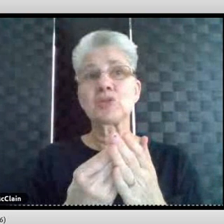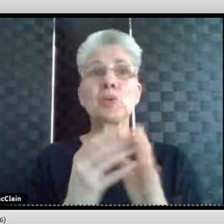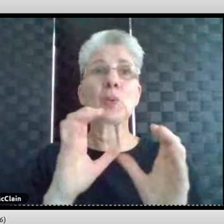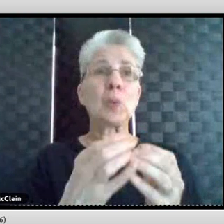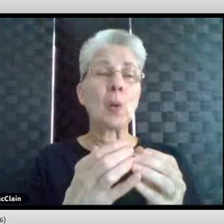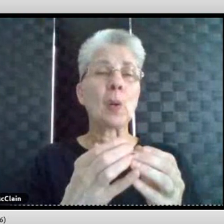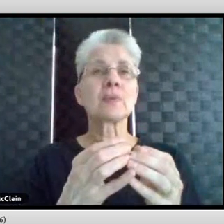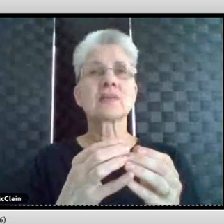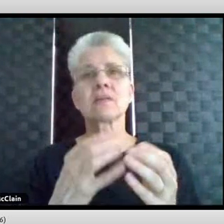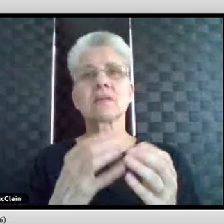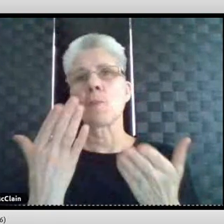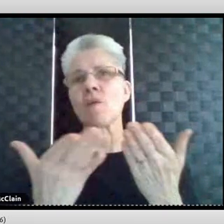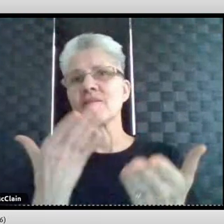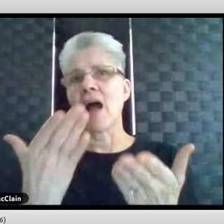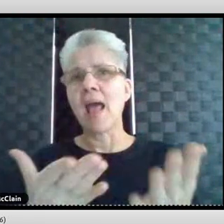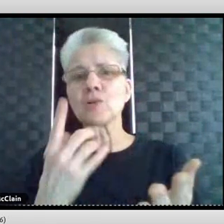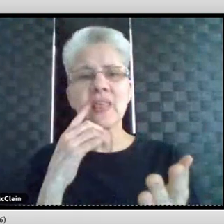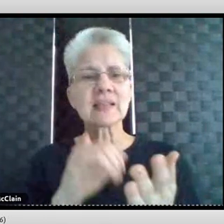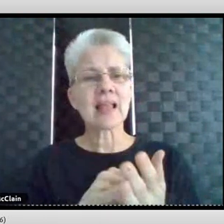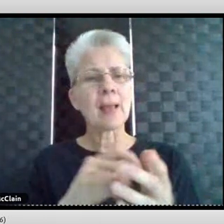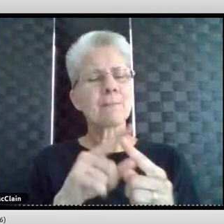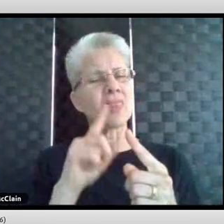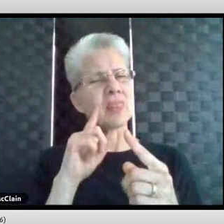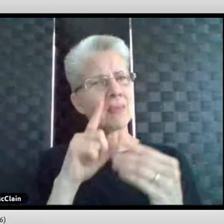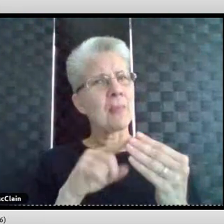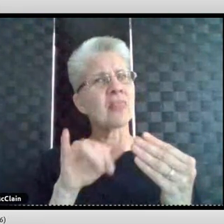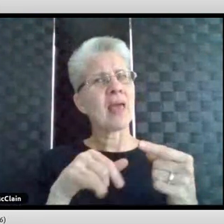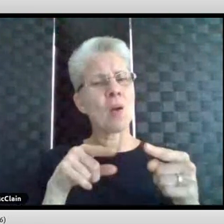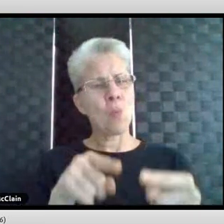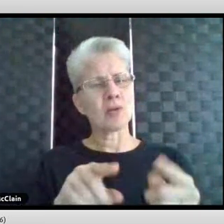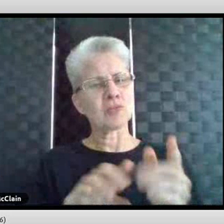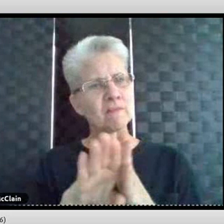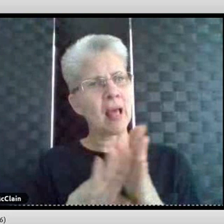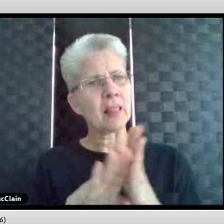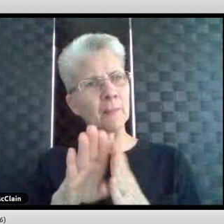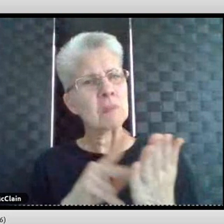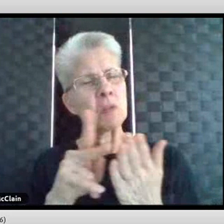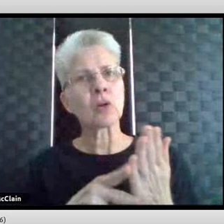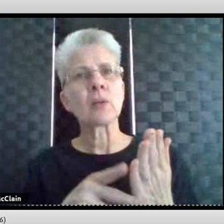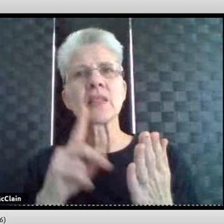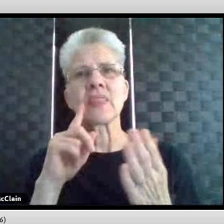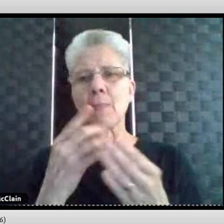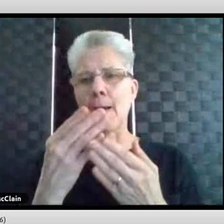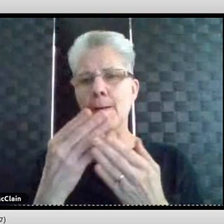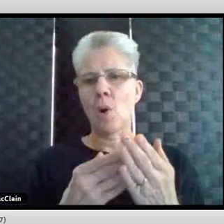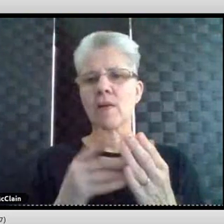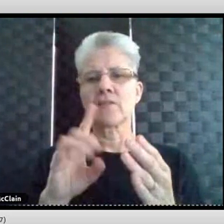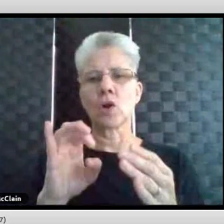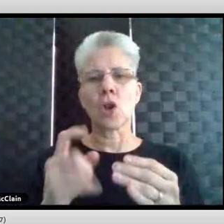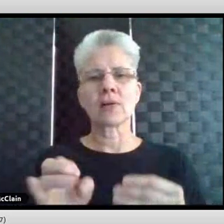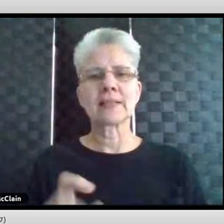other providers, things like that, but think about that when -- Think about the piece of your long tail first